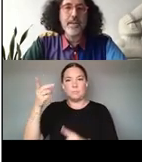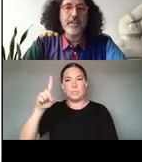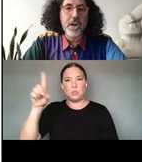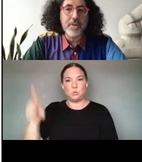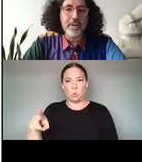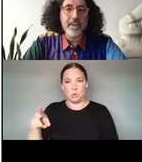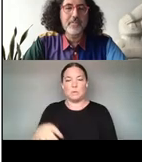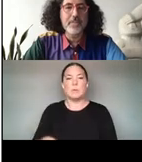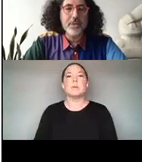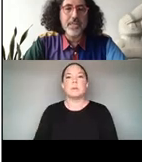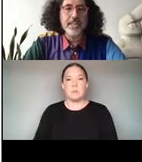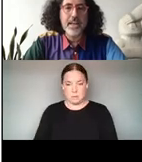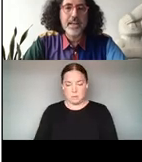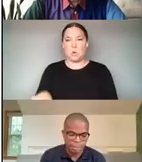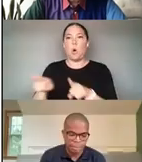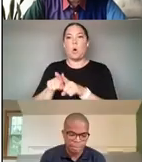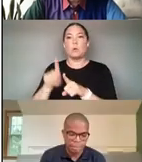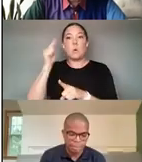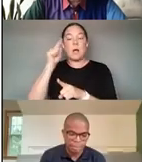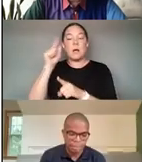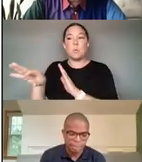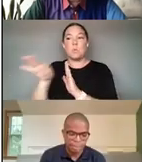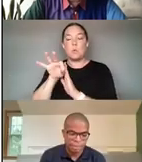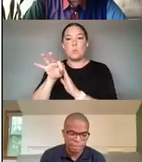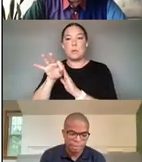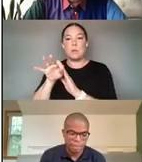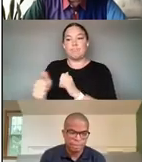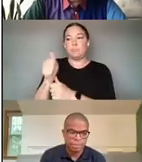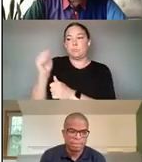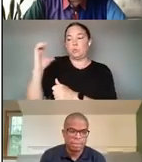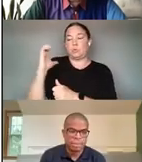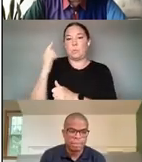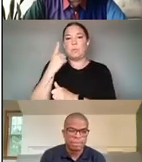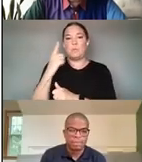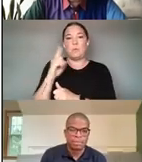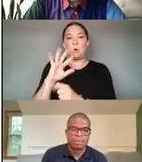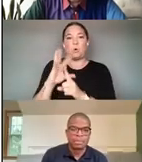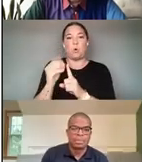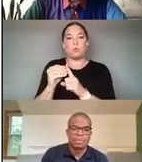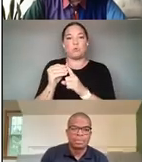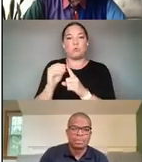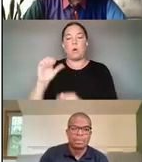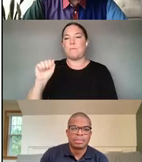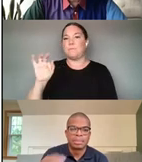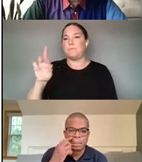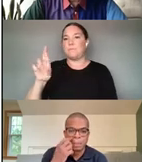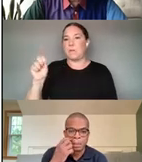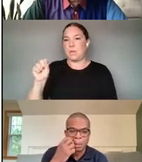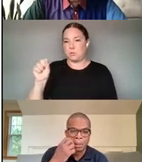CHAIRMAN OF THE MICHIGAN COUNCIL FOR ARTS AND CULTURAL AFFAIRS. IN THESE ROLES HE ADVANCES